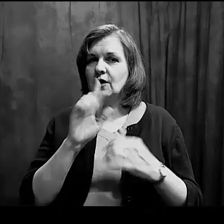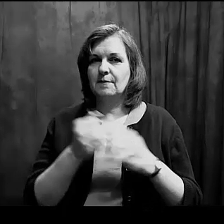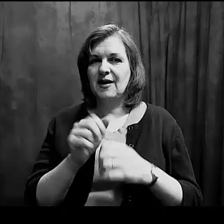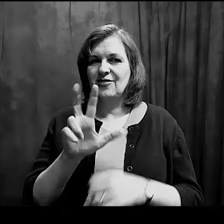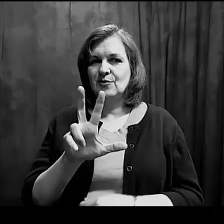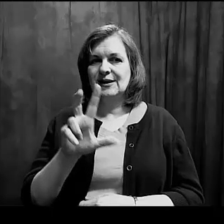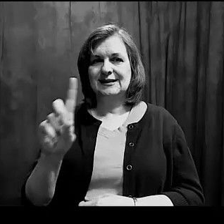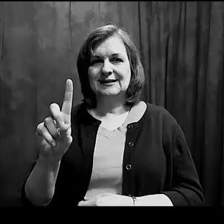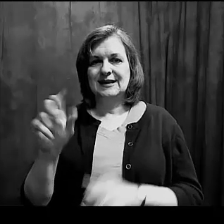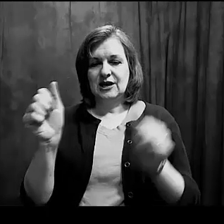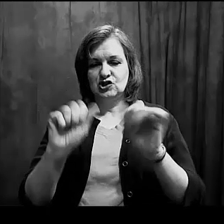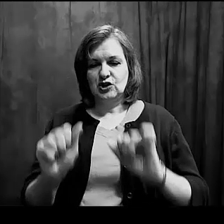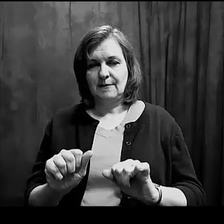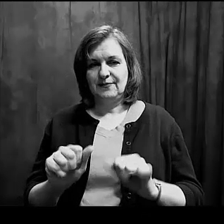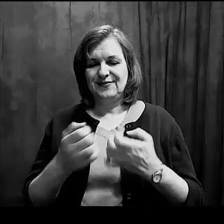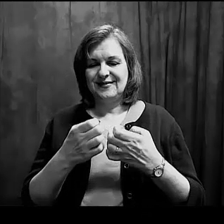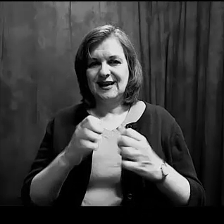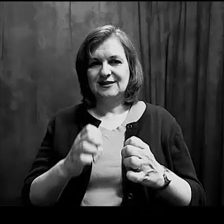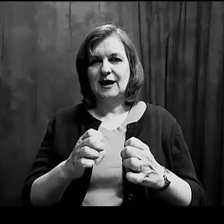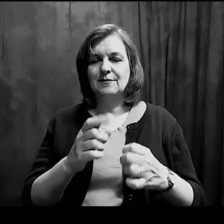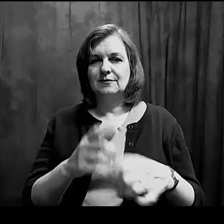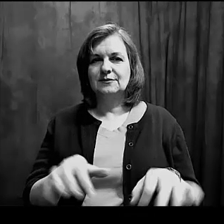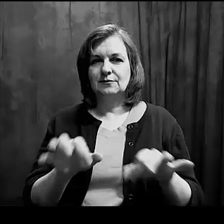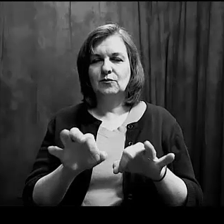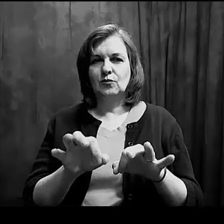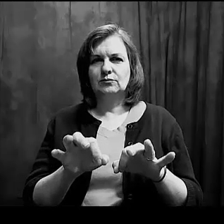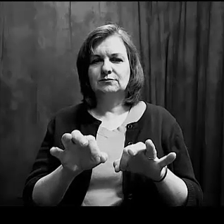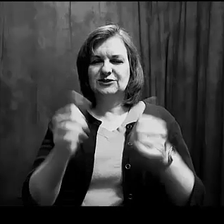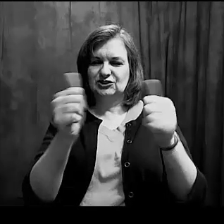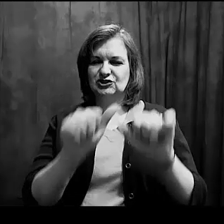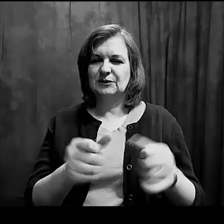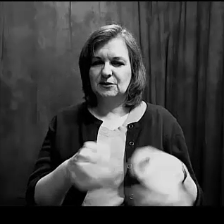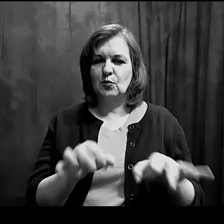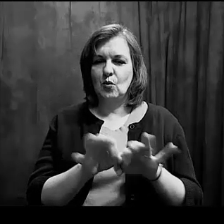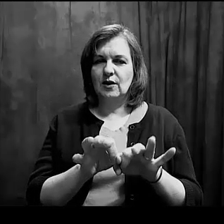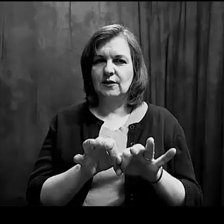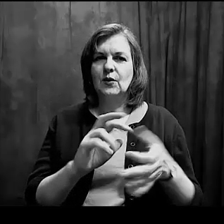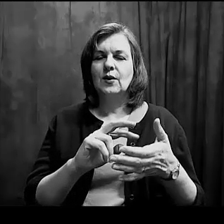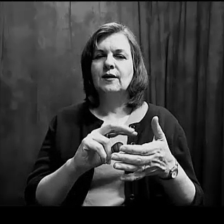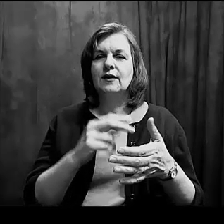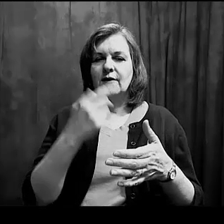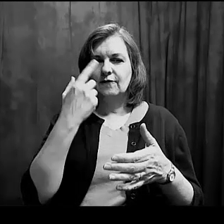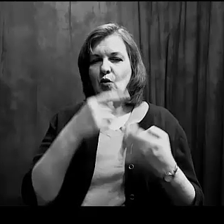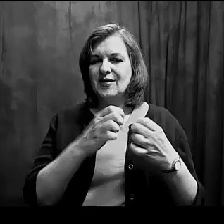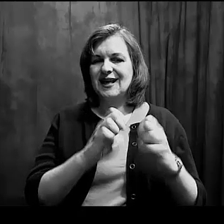critical for what we call enzyme specificity -- so that is the matching of an enzyme